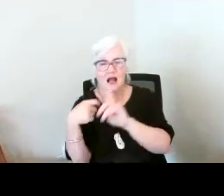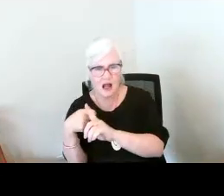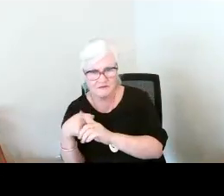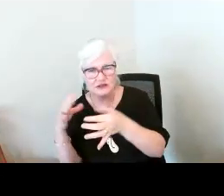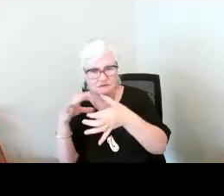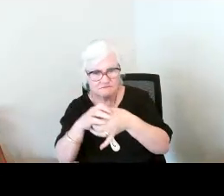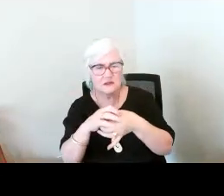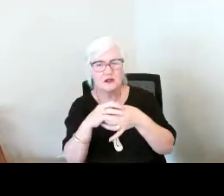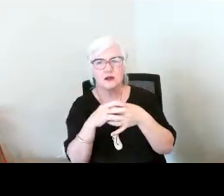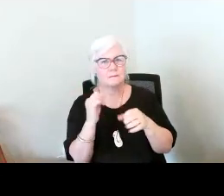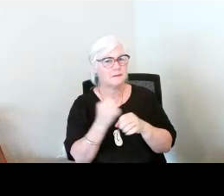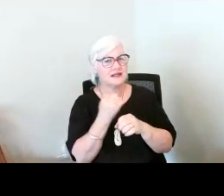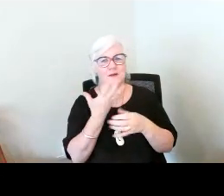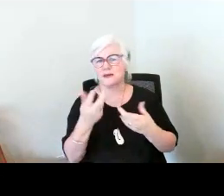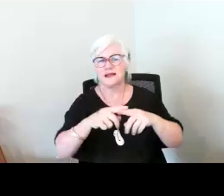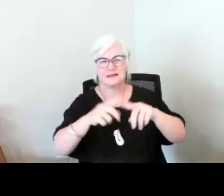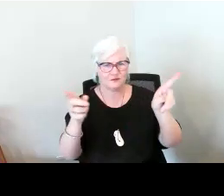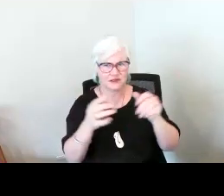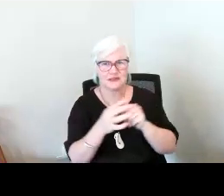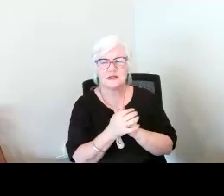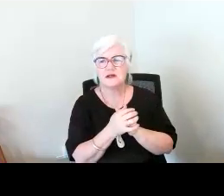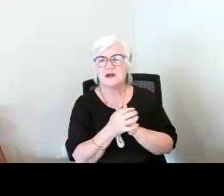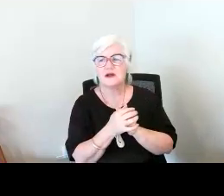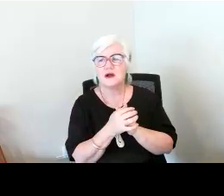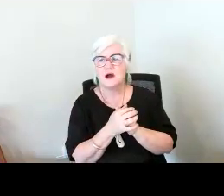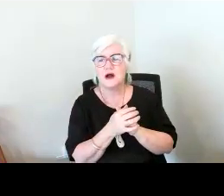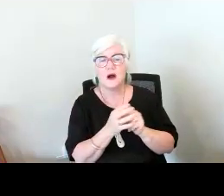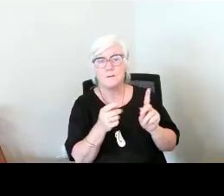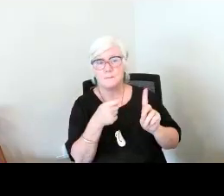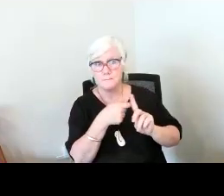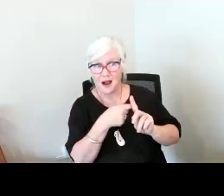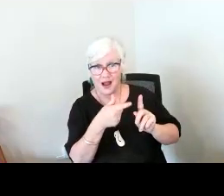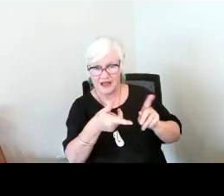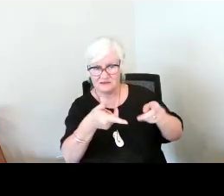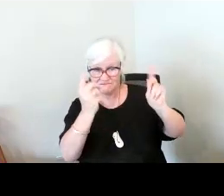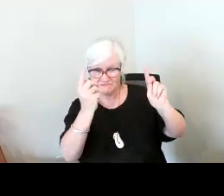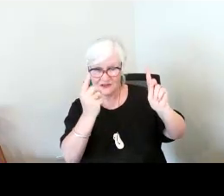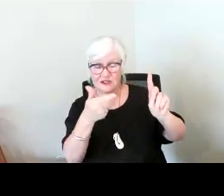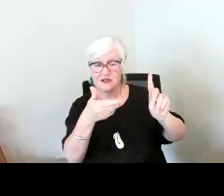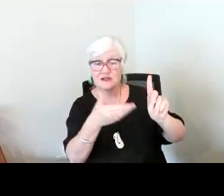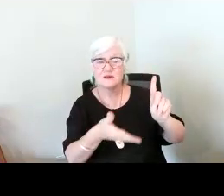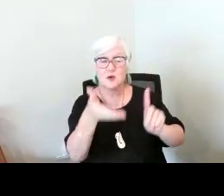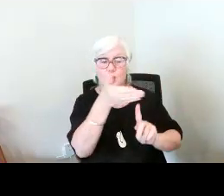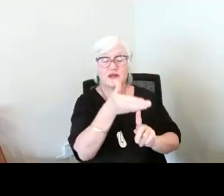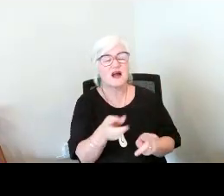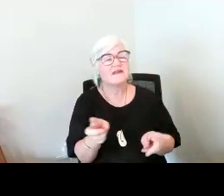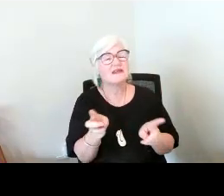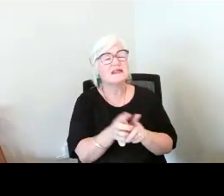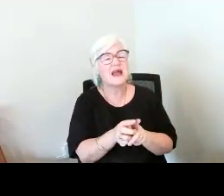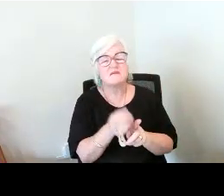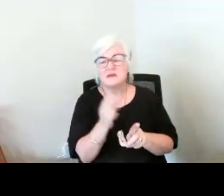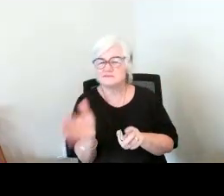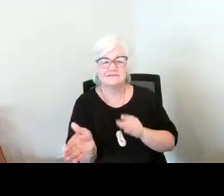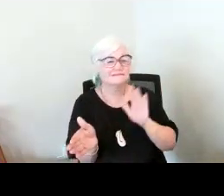work. Once my Kaiāwhina commented that it's like two sides of the same coin and that we